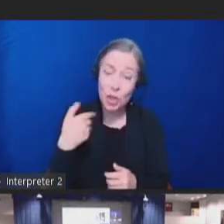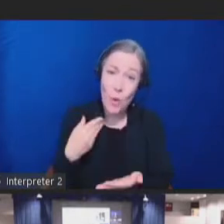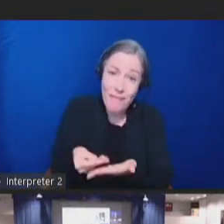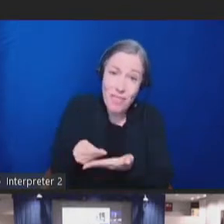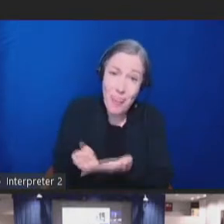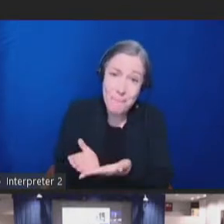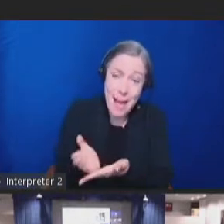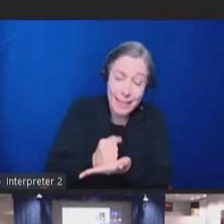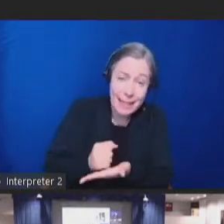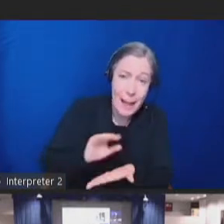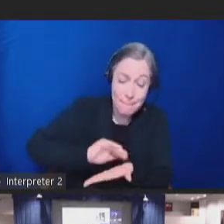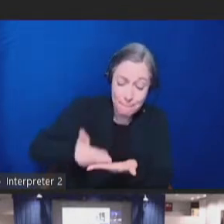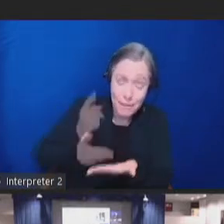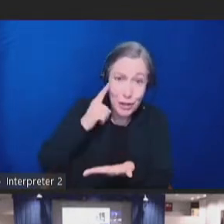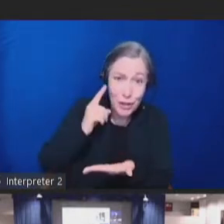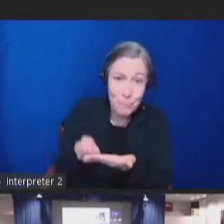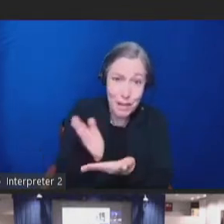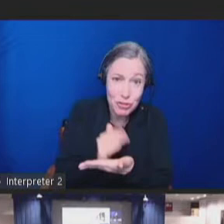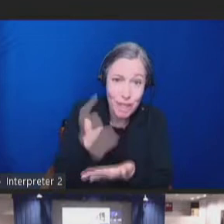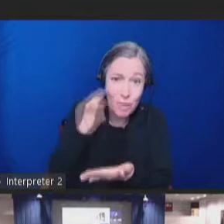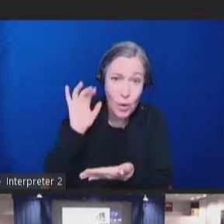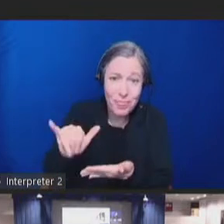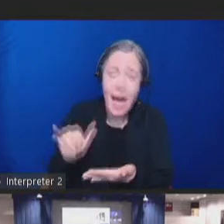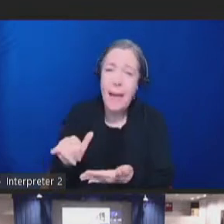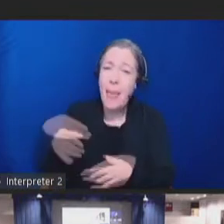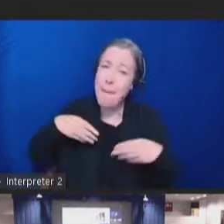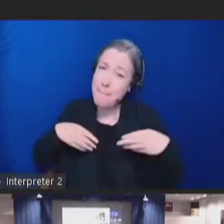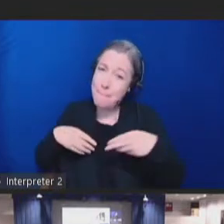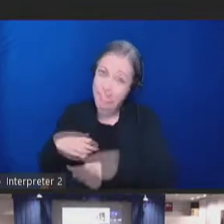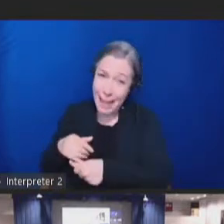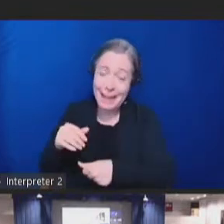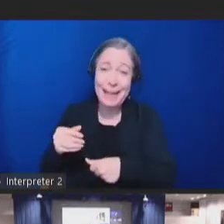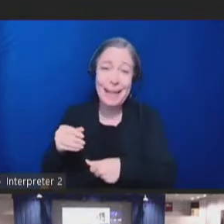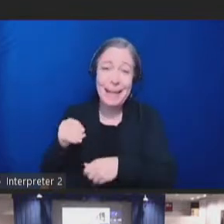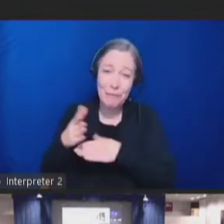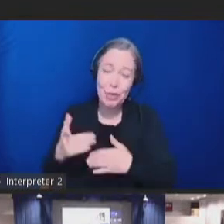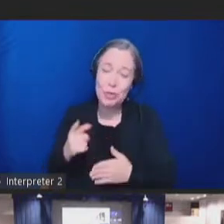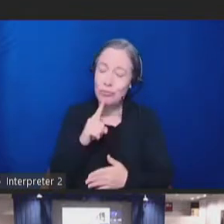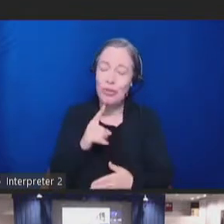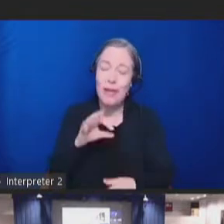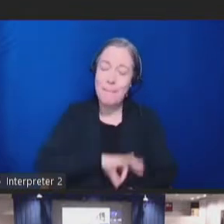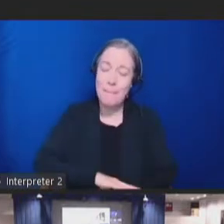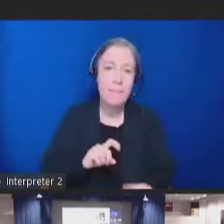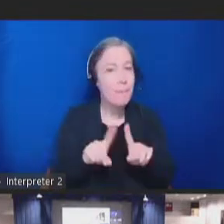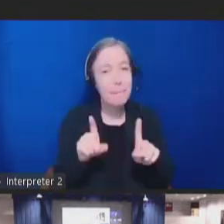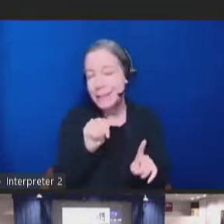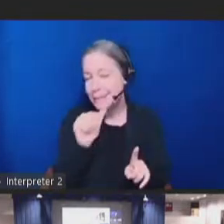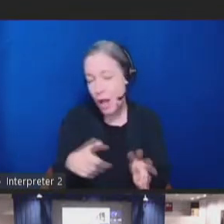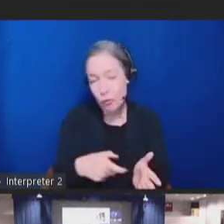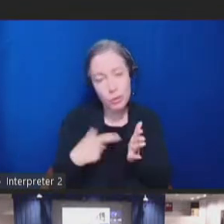But again, an influencer doesn't have to be a content creator that you work with to promote